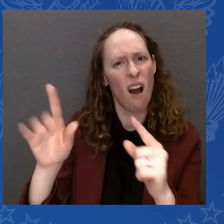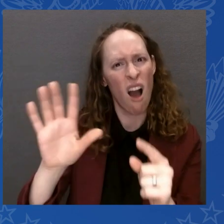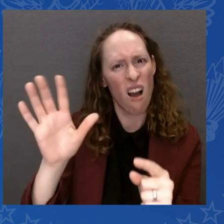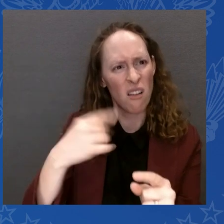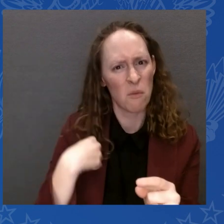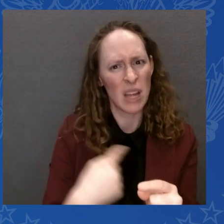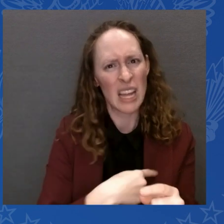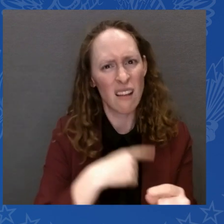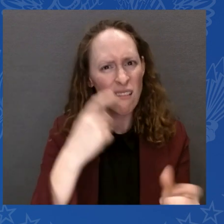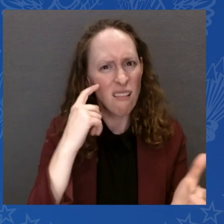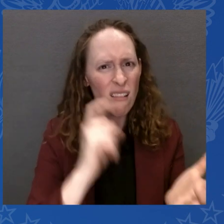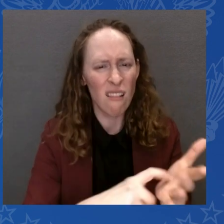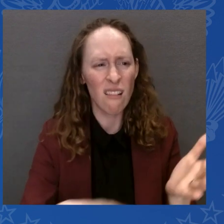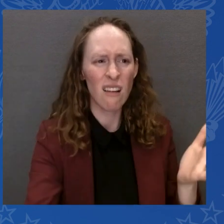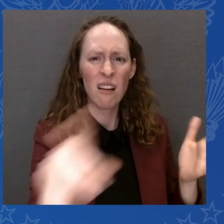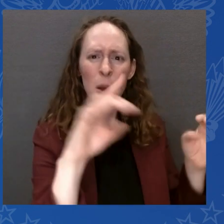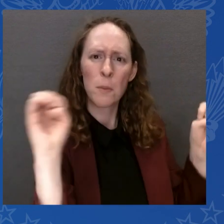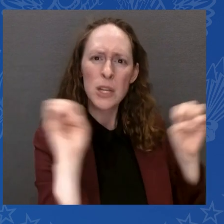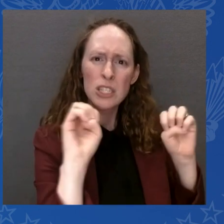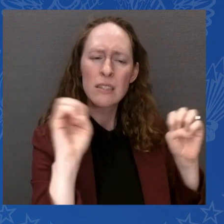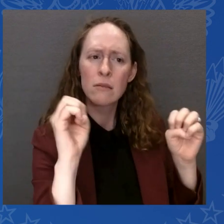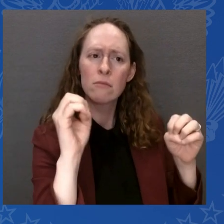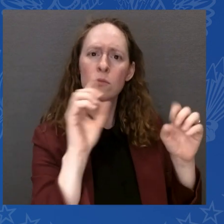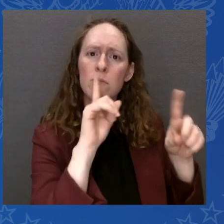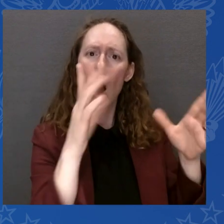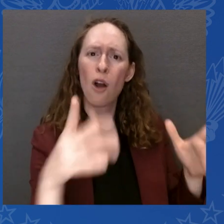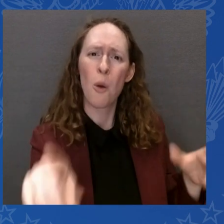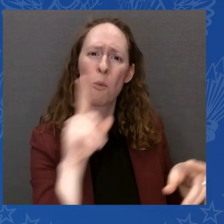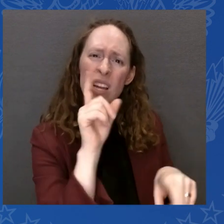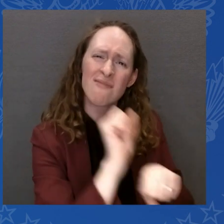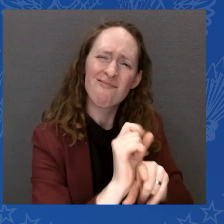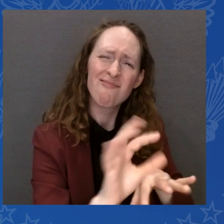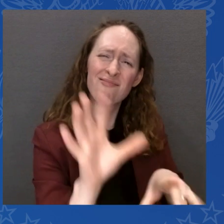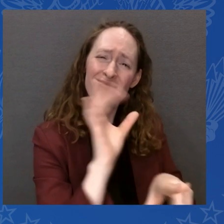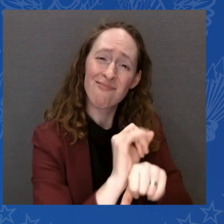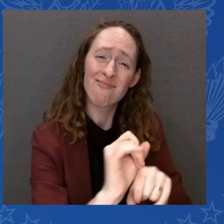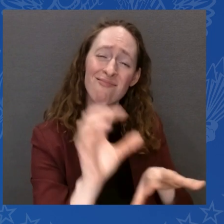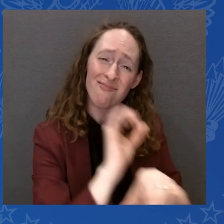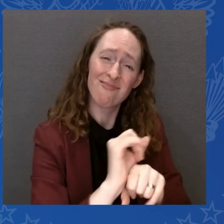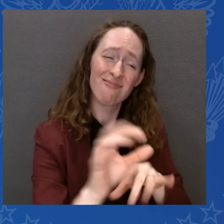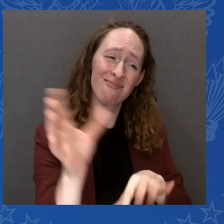and our local police and fire and sheriffs, but also our Conservation Corps.